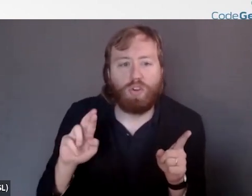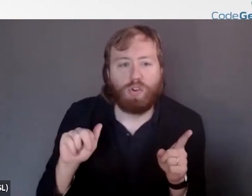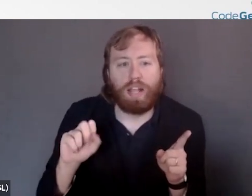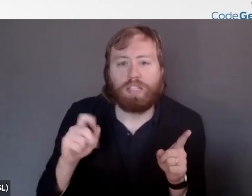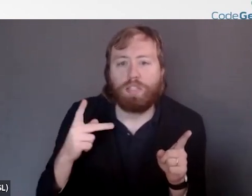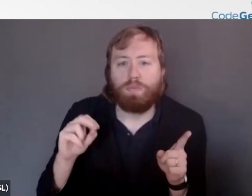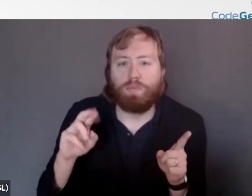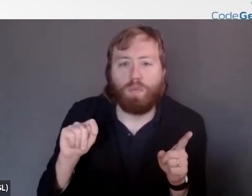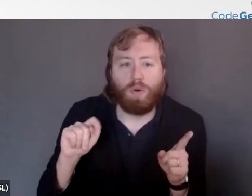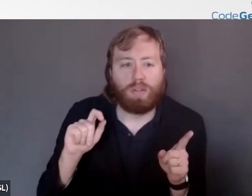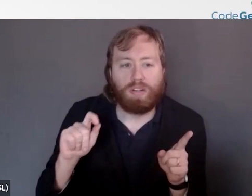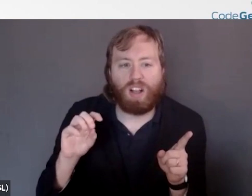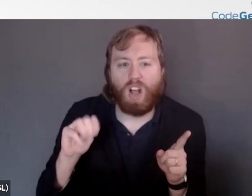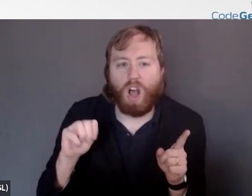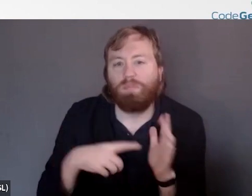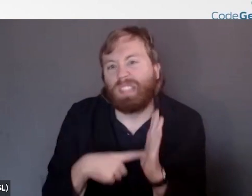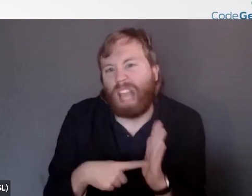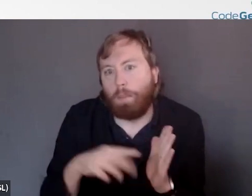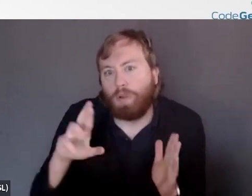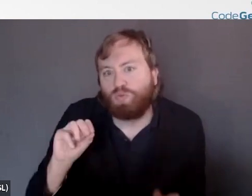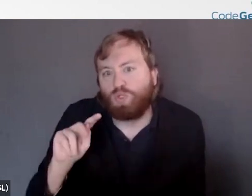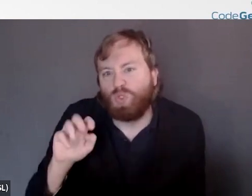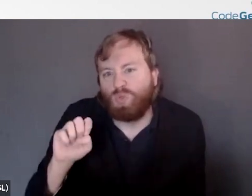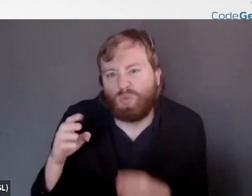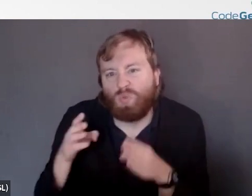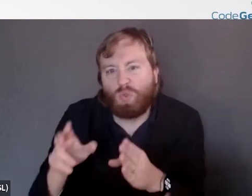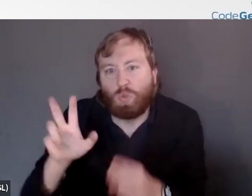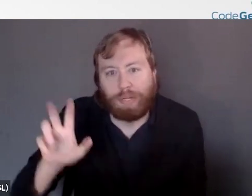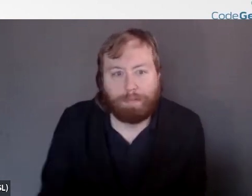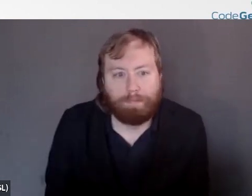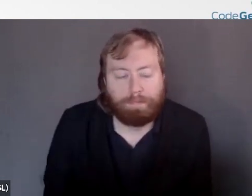I would like you to pay attention to links, because there are multiple styles for links,